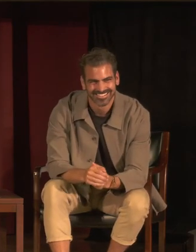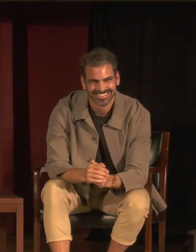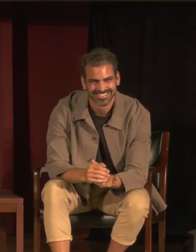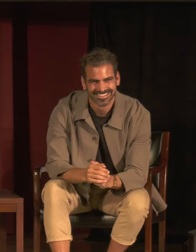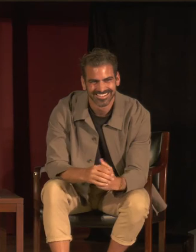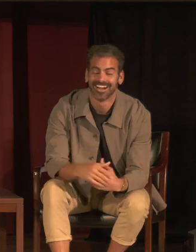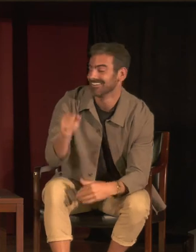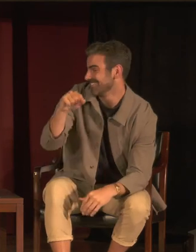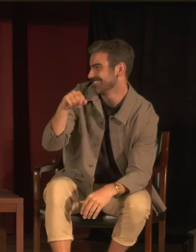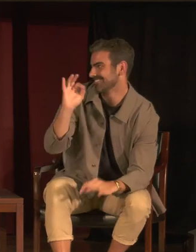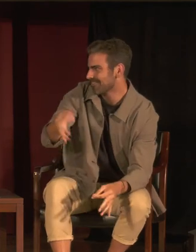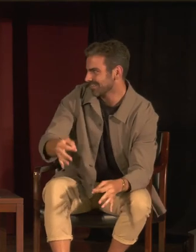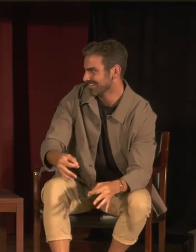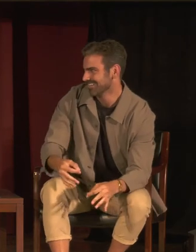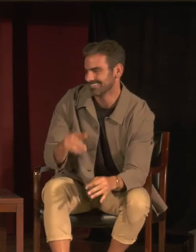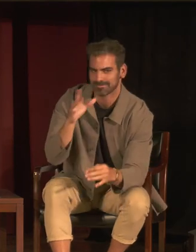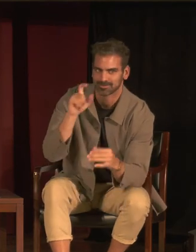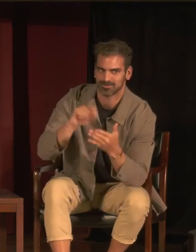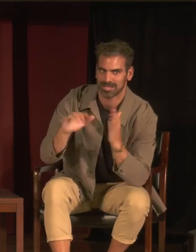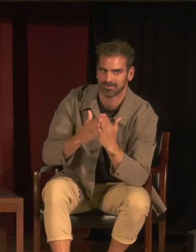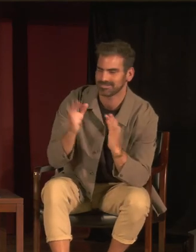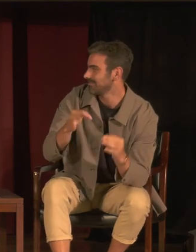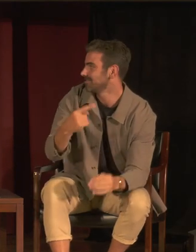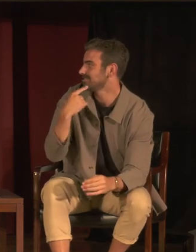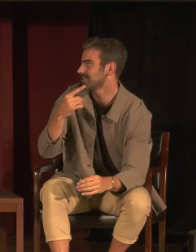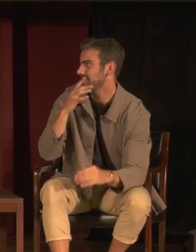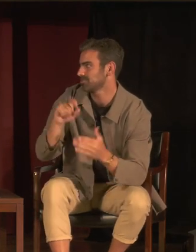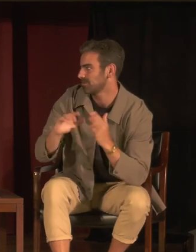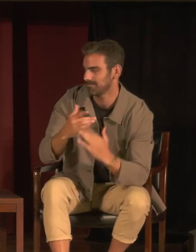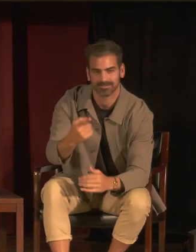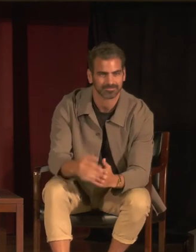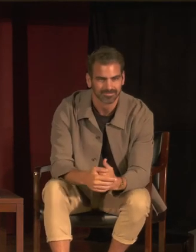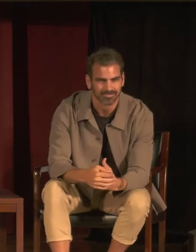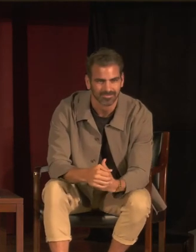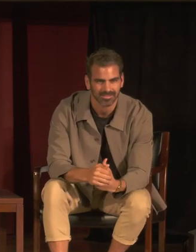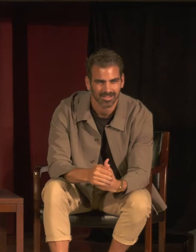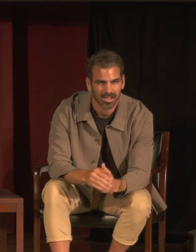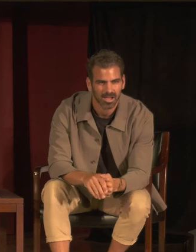with your mother, by the way. Oh, definitely. My mom should write a book 100%,